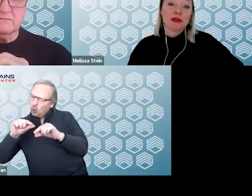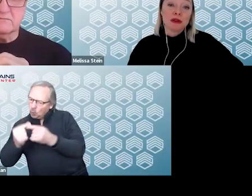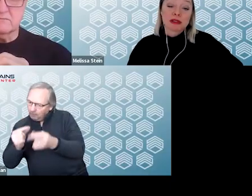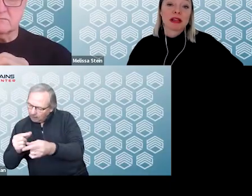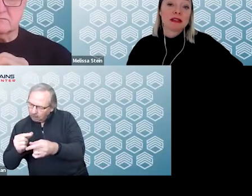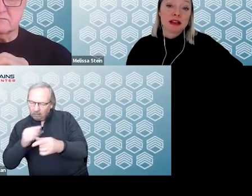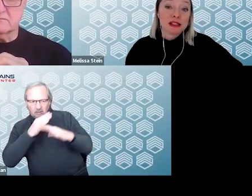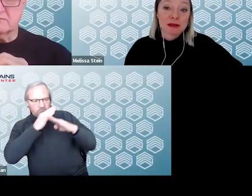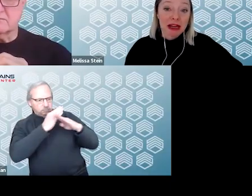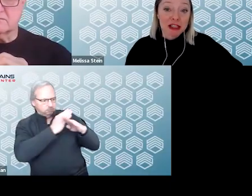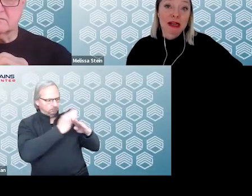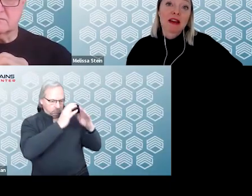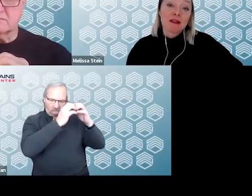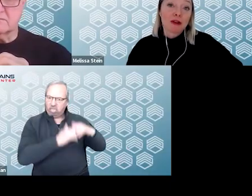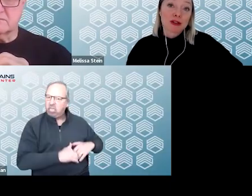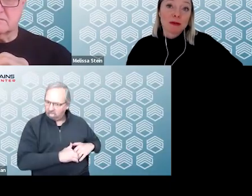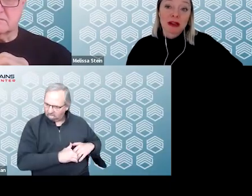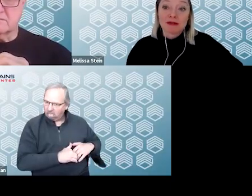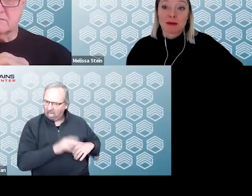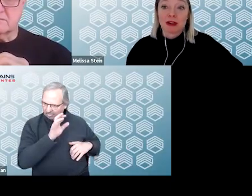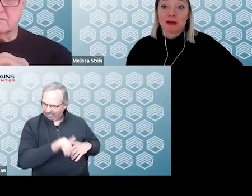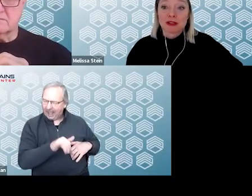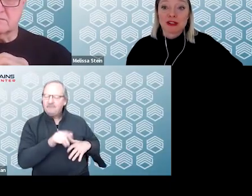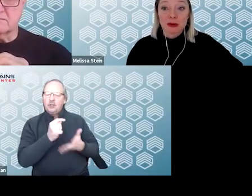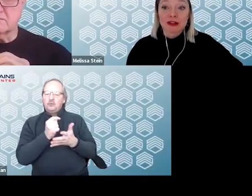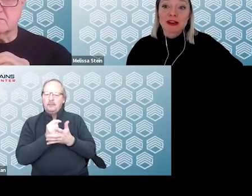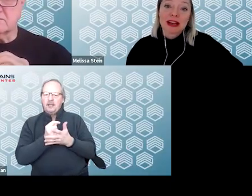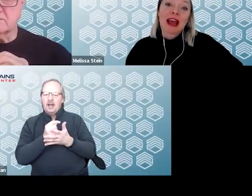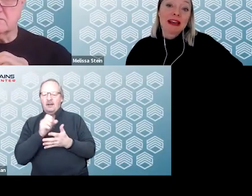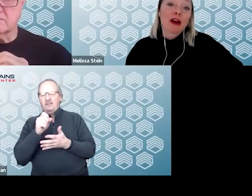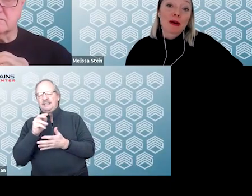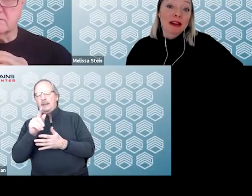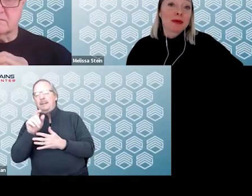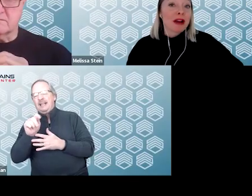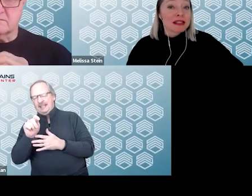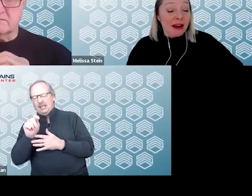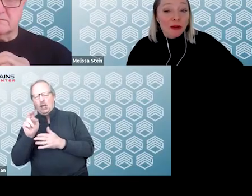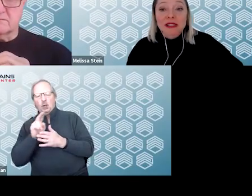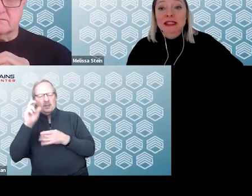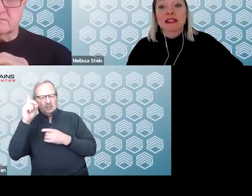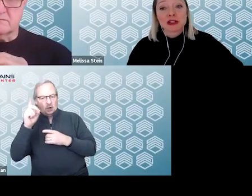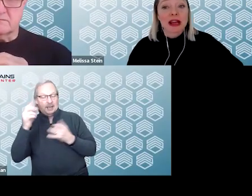to the use of contingency management for the treatment of stimulant use disorders. And he currently provides technical assistance